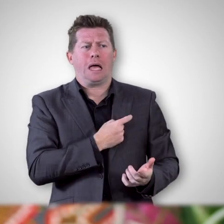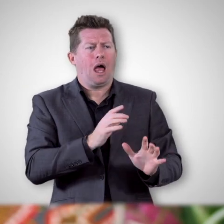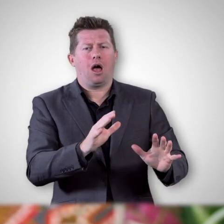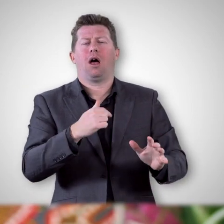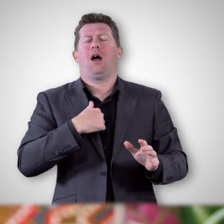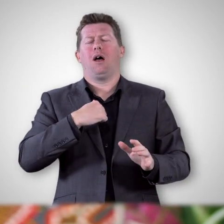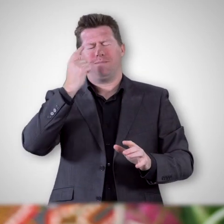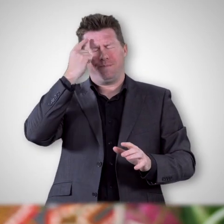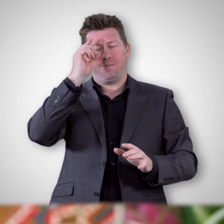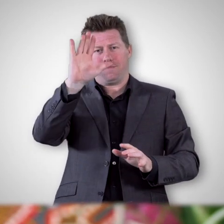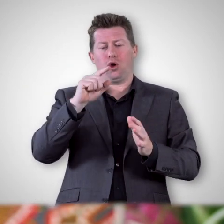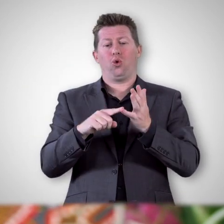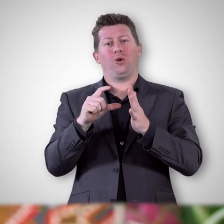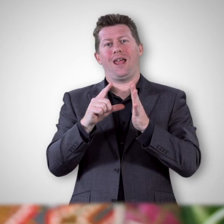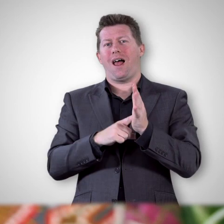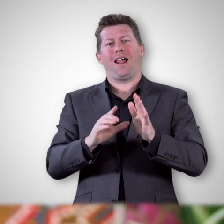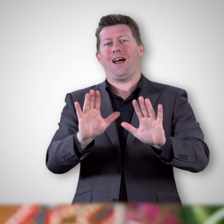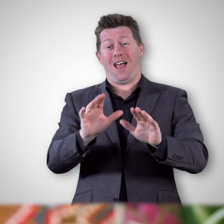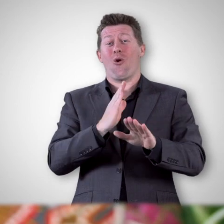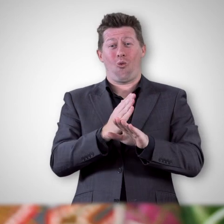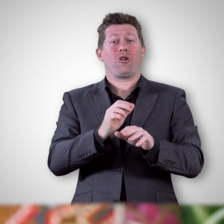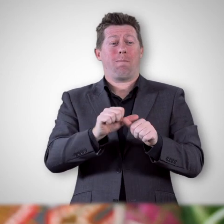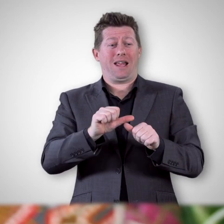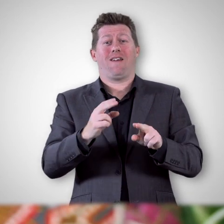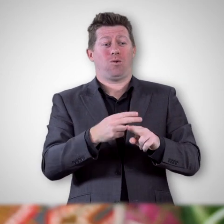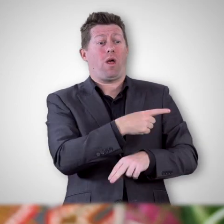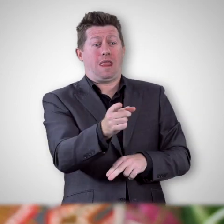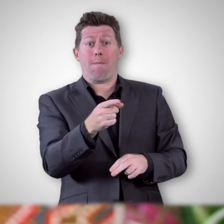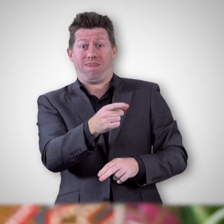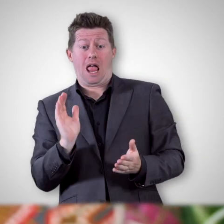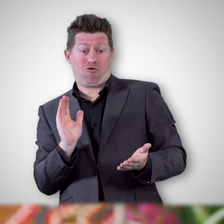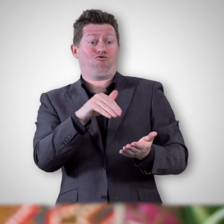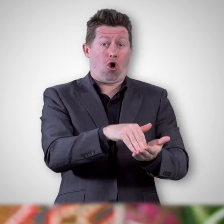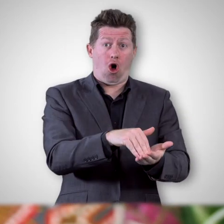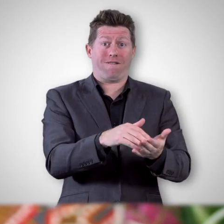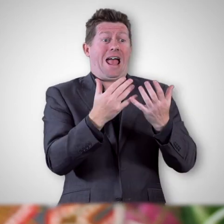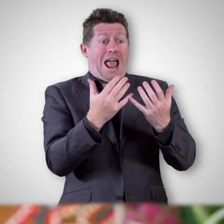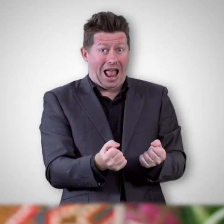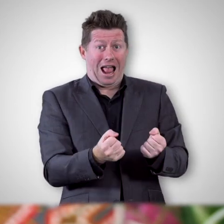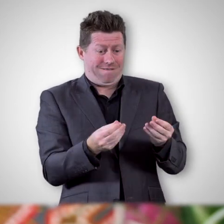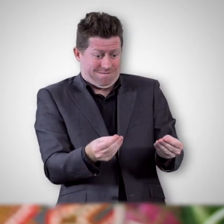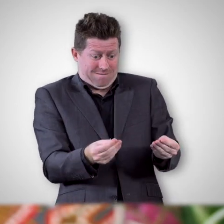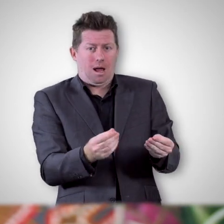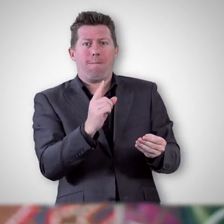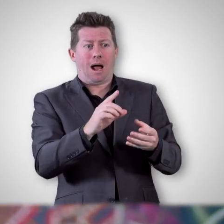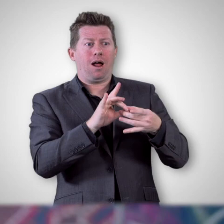Universal Design for Learning that it actually works better for the students that they come with that prior knowledge and they're more engaged from the start.